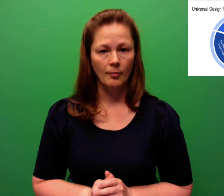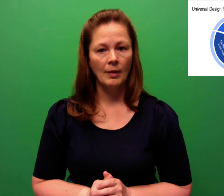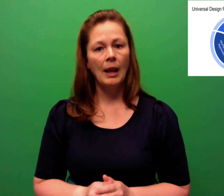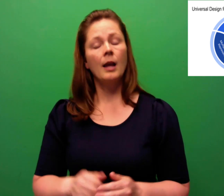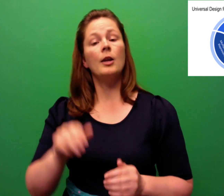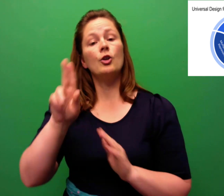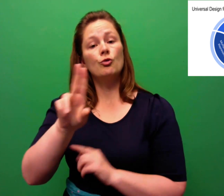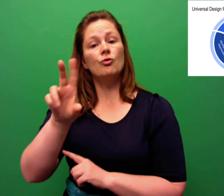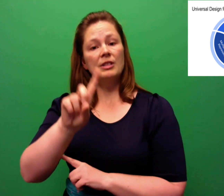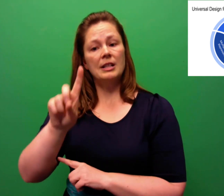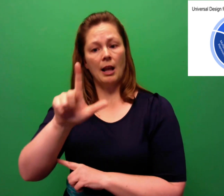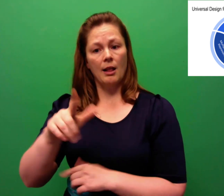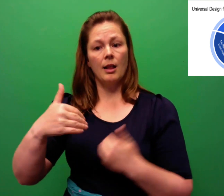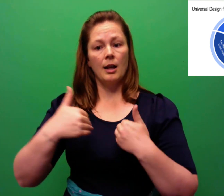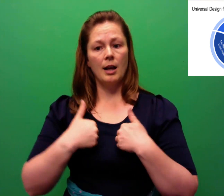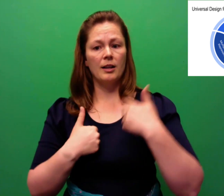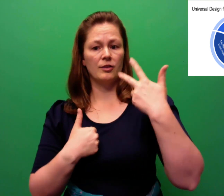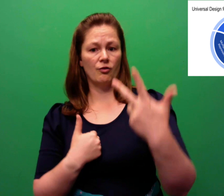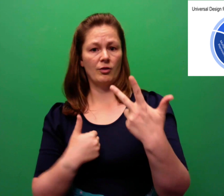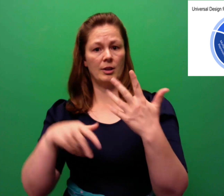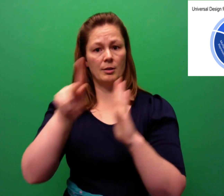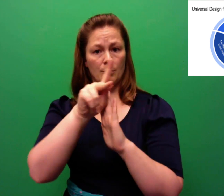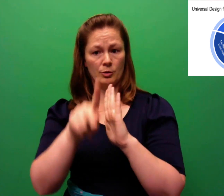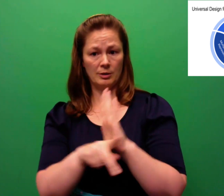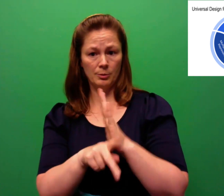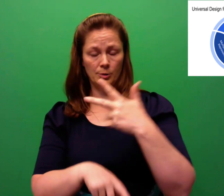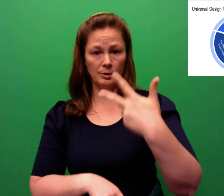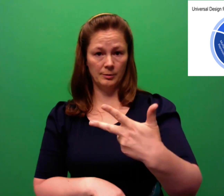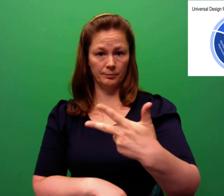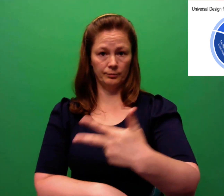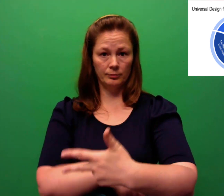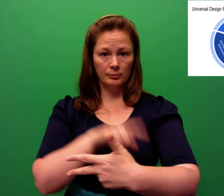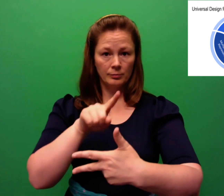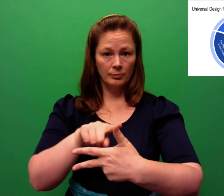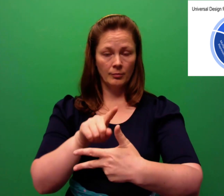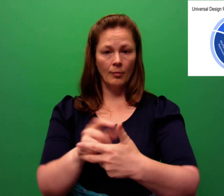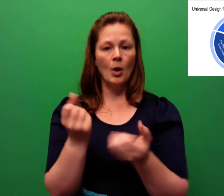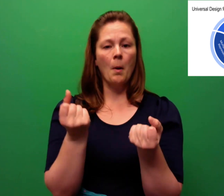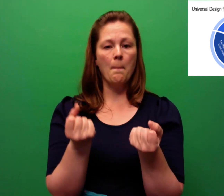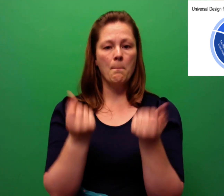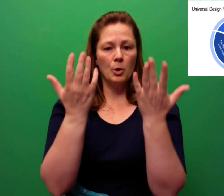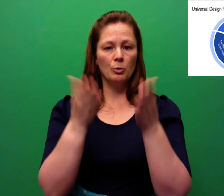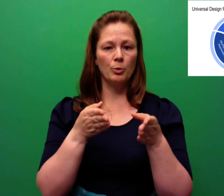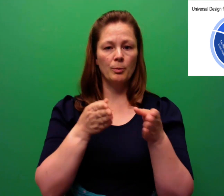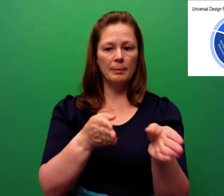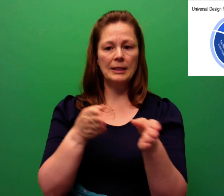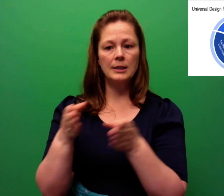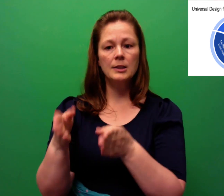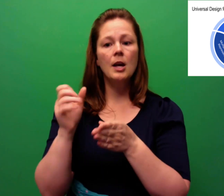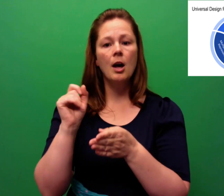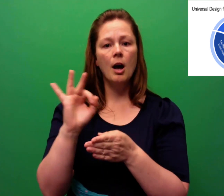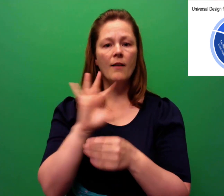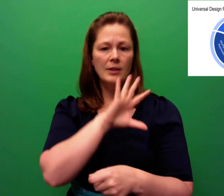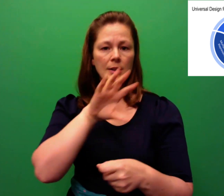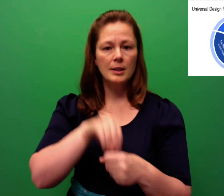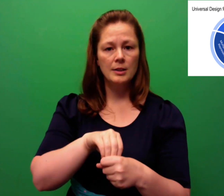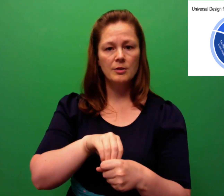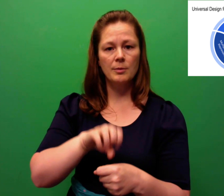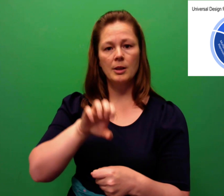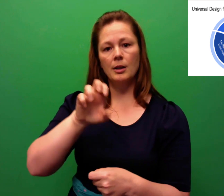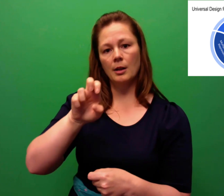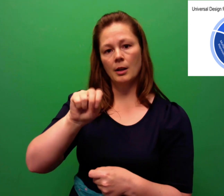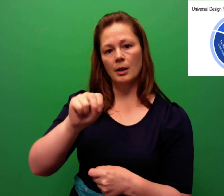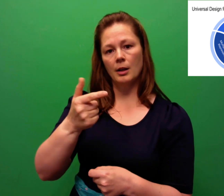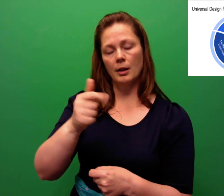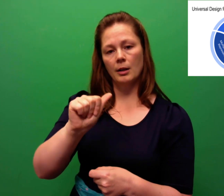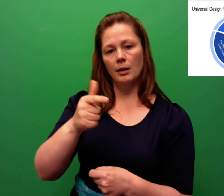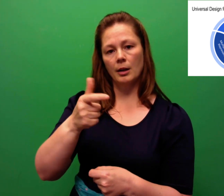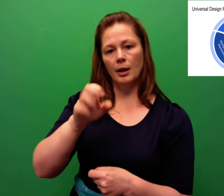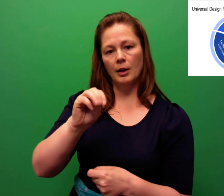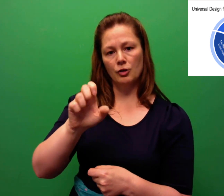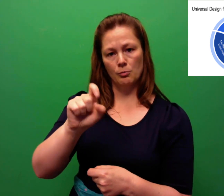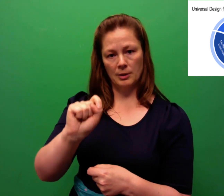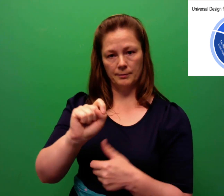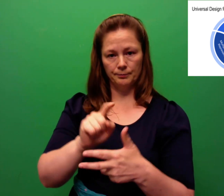instructional unit. UDL has three principles; multiple means of engagement,